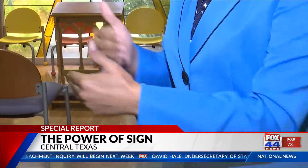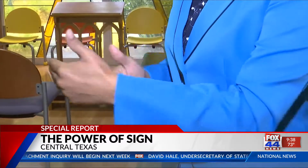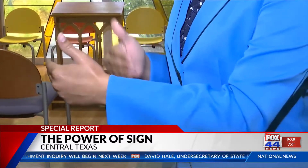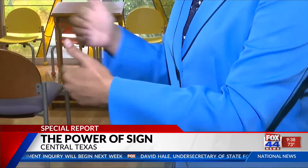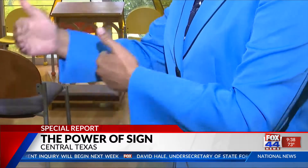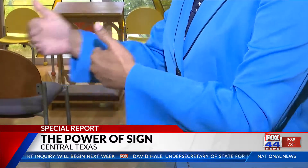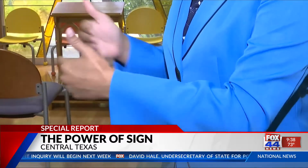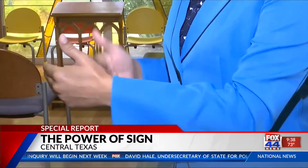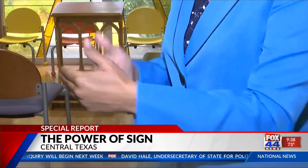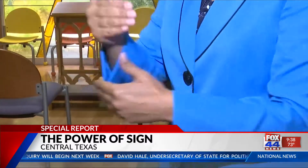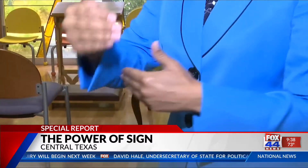shouldn't